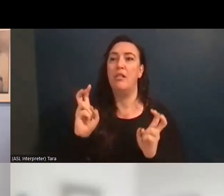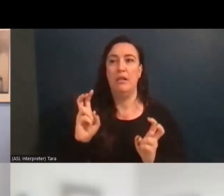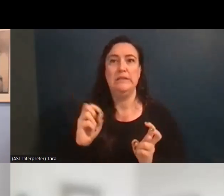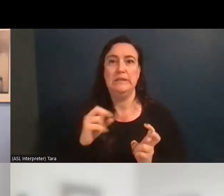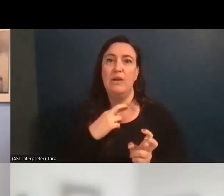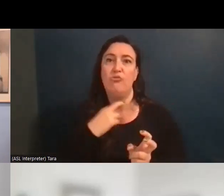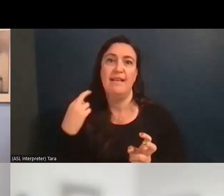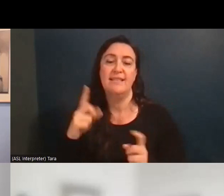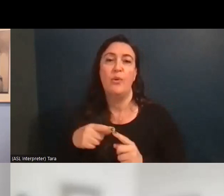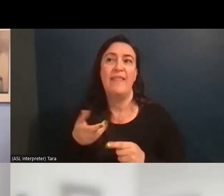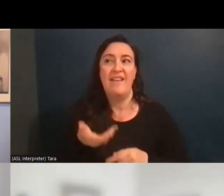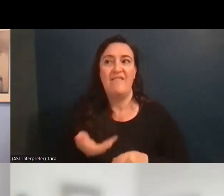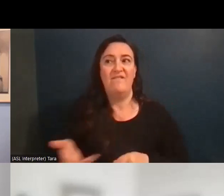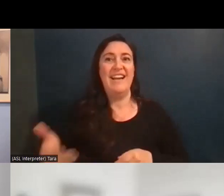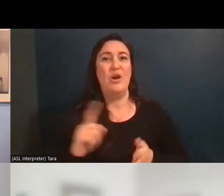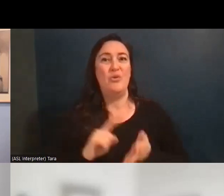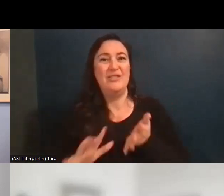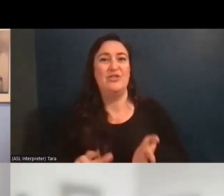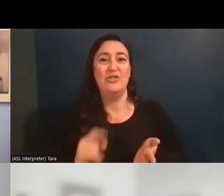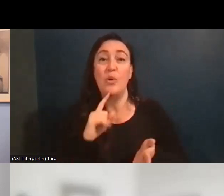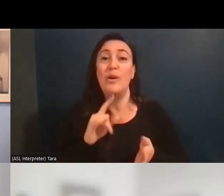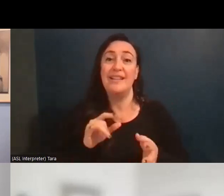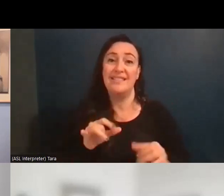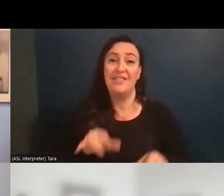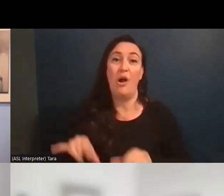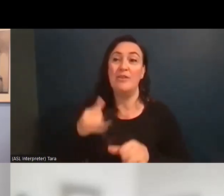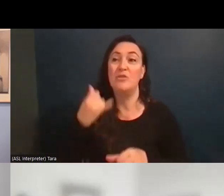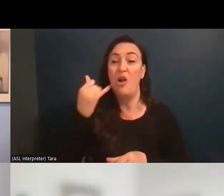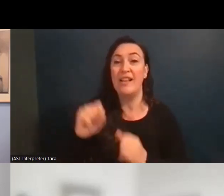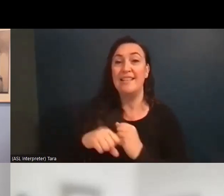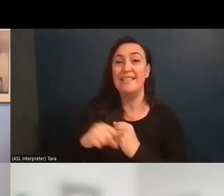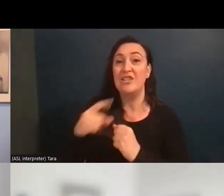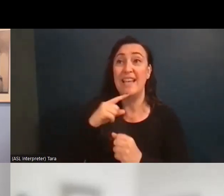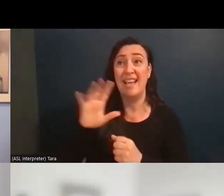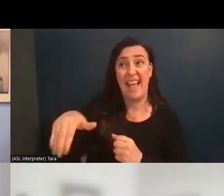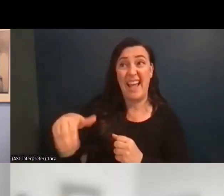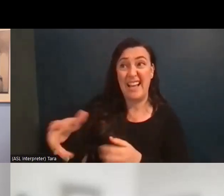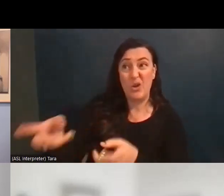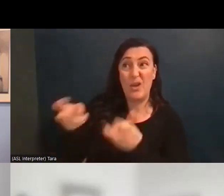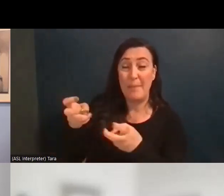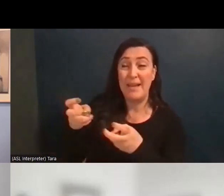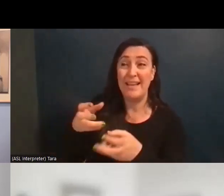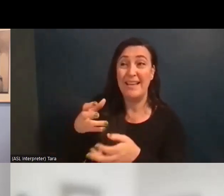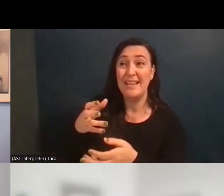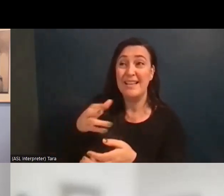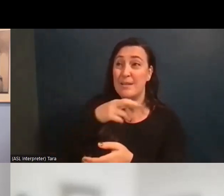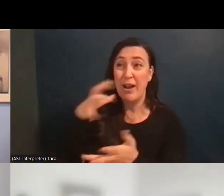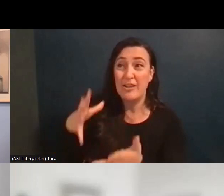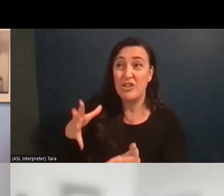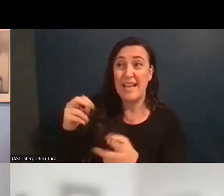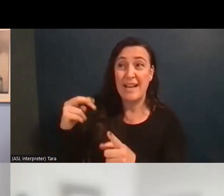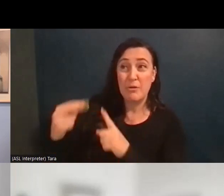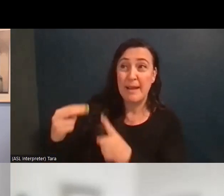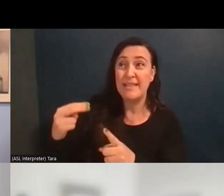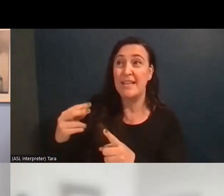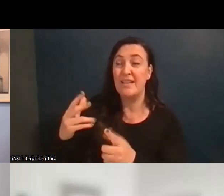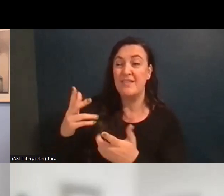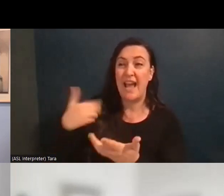So it's really common for us to call up an Extension and say, hey, could you get me some ranchers, I need some perspectives. I want to do this participatory project, and they're putting them